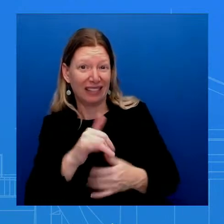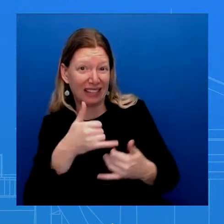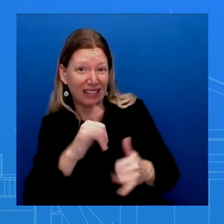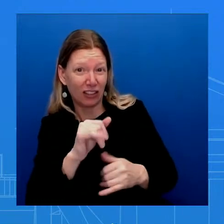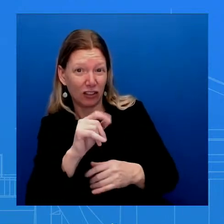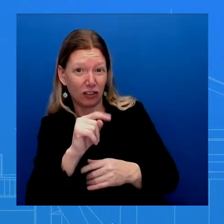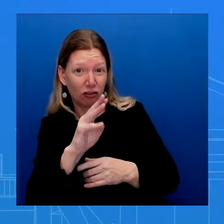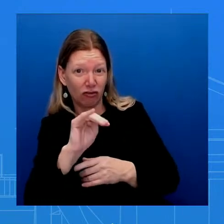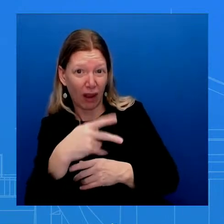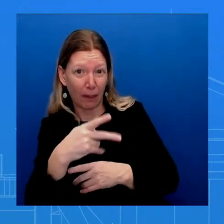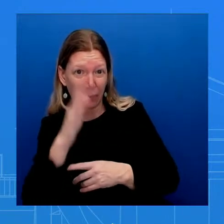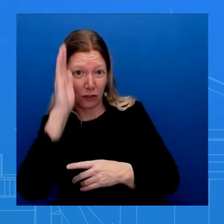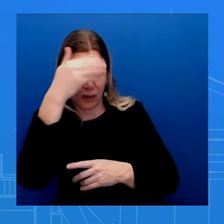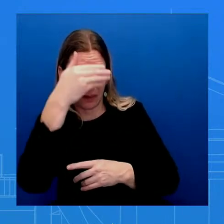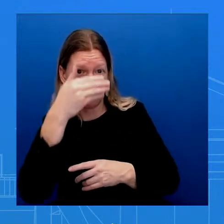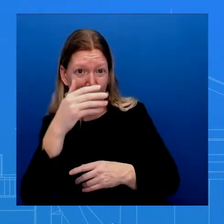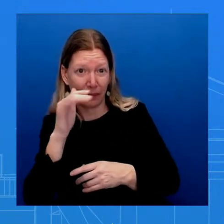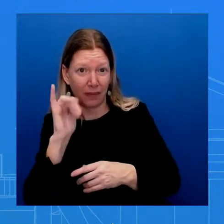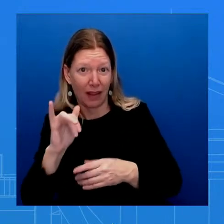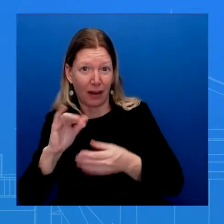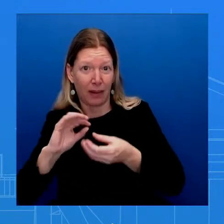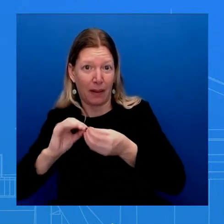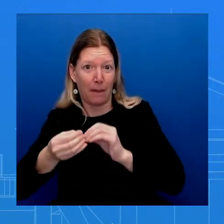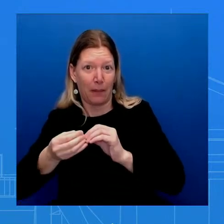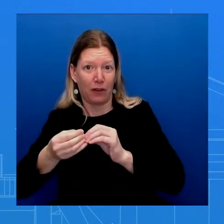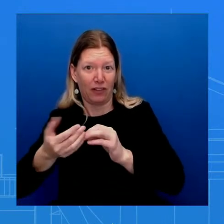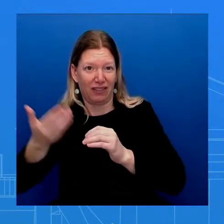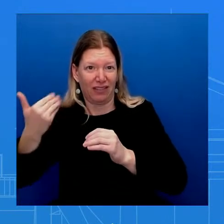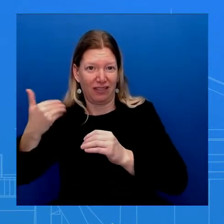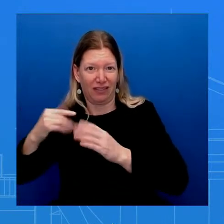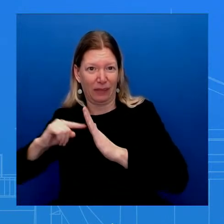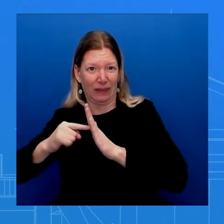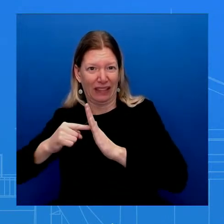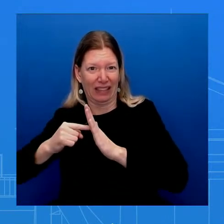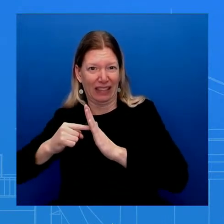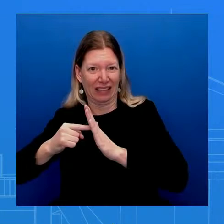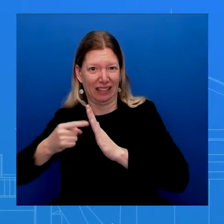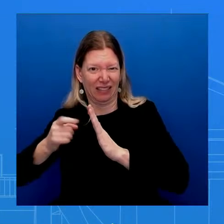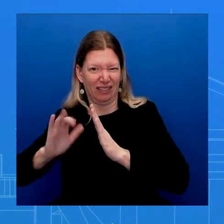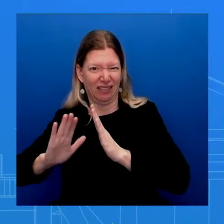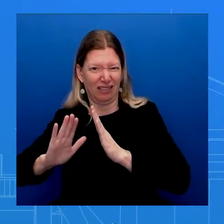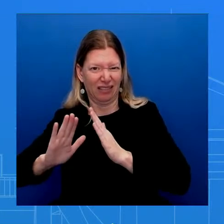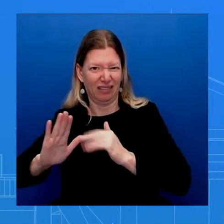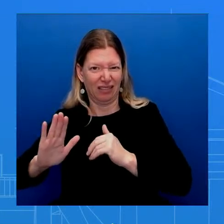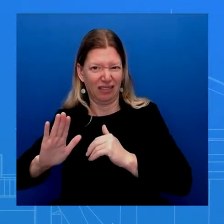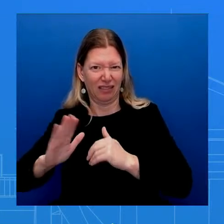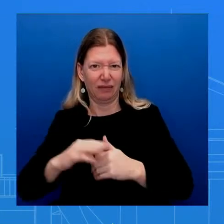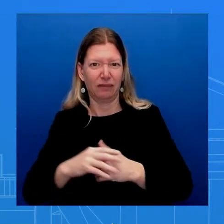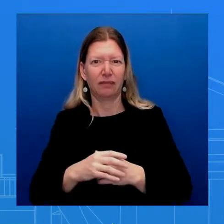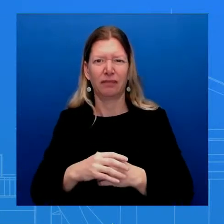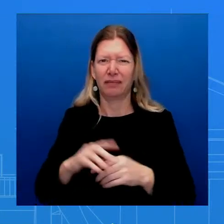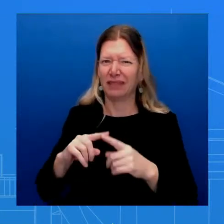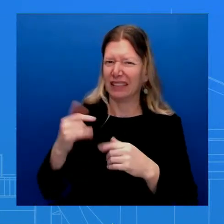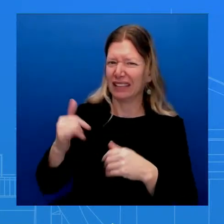The Press: Doesn't that just mean that -- Ms. Jean-Pierre: Because -- The Press: -- prices are going up slower? Ms. Jean-Pierre: Be -- The Press: They're still high. Ms. Jean-Pierre: It's going down. The prices are going down. If you look at where --